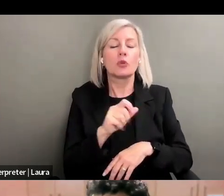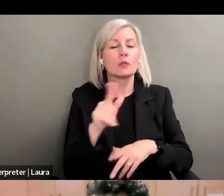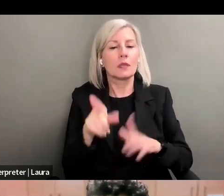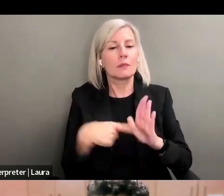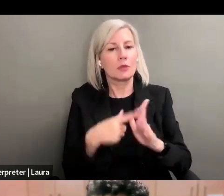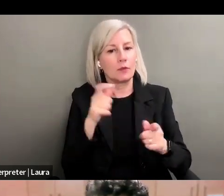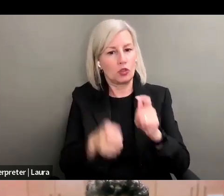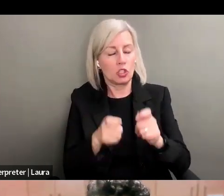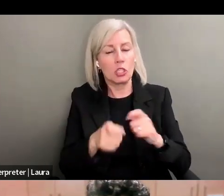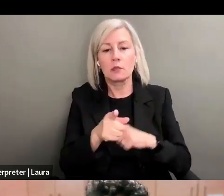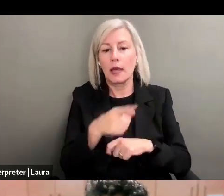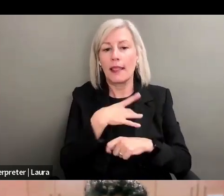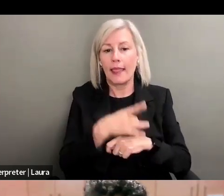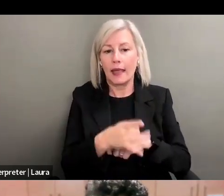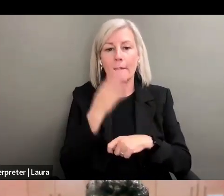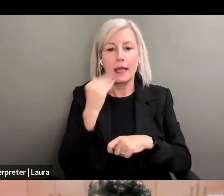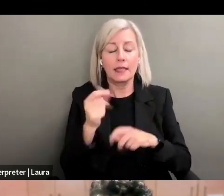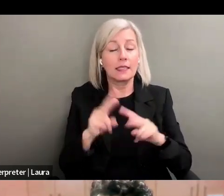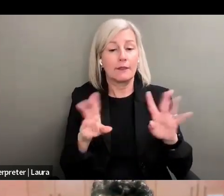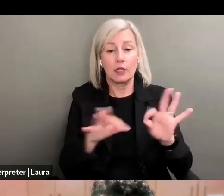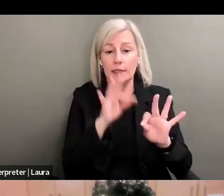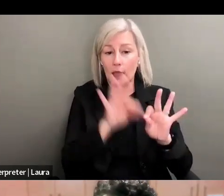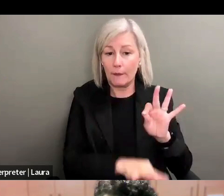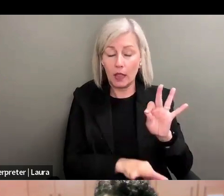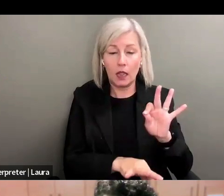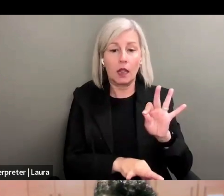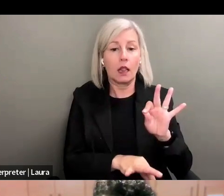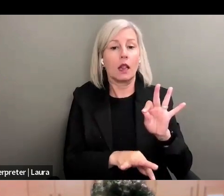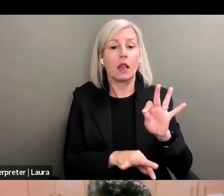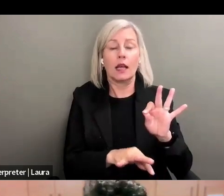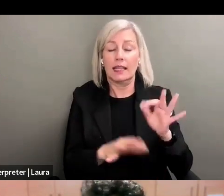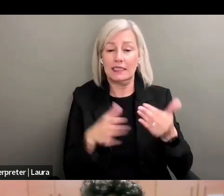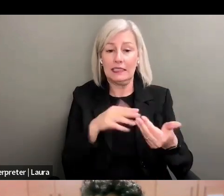I like this one also because it's very simple. It's very aesthetically easy to look at.